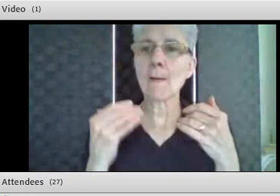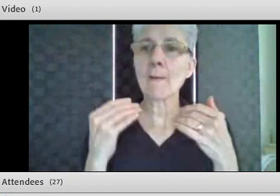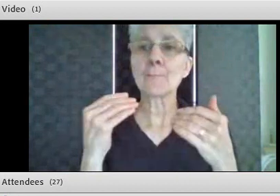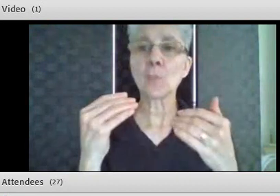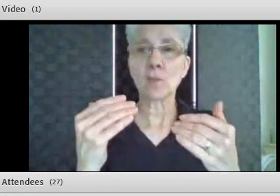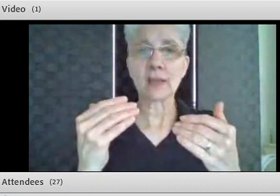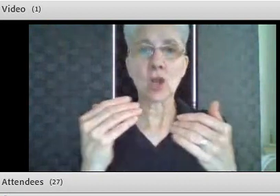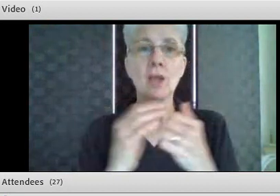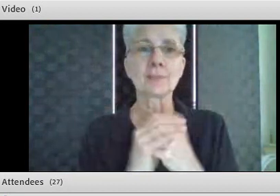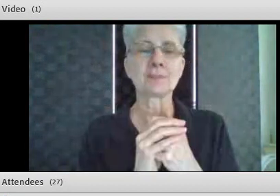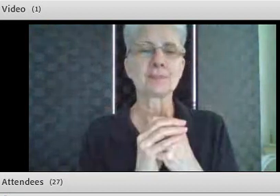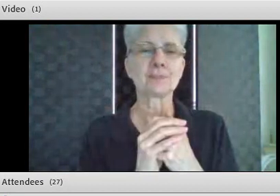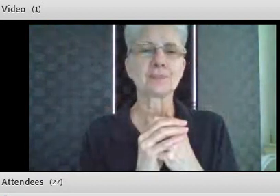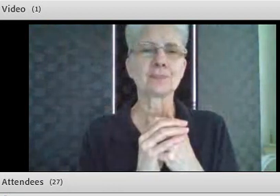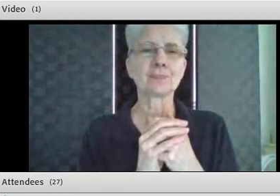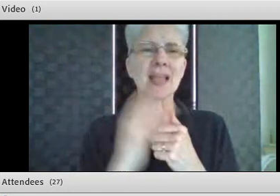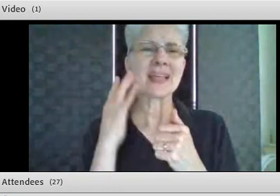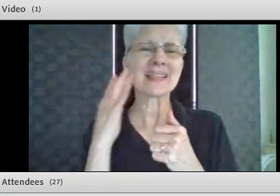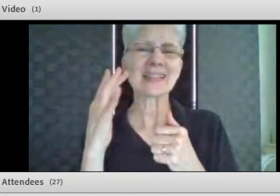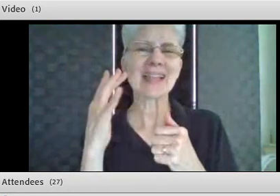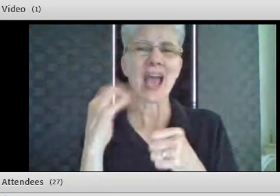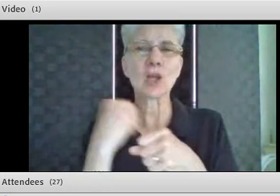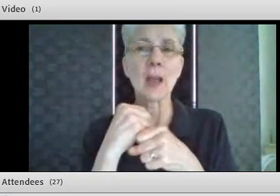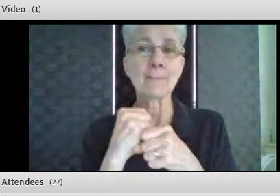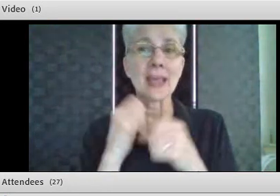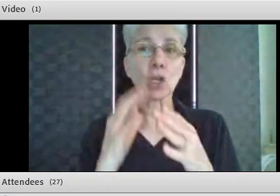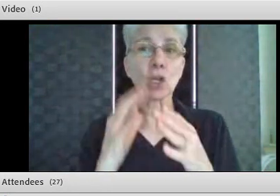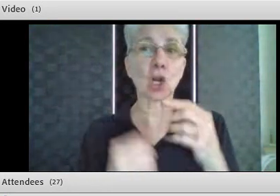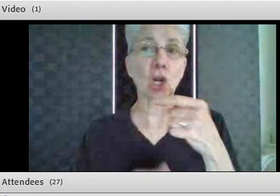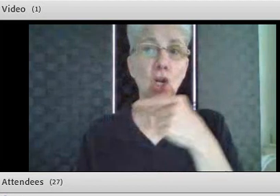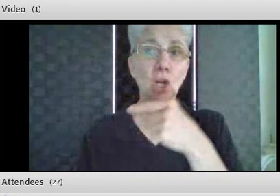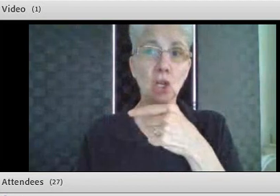and I accidentally hit... Ryan: Hey, we're back. Hilary: ...stop sharing. Sorry!